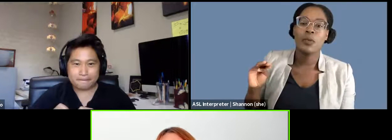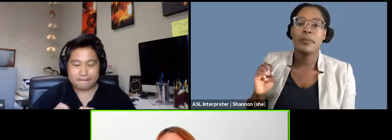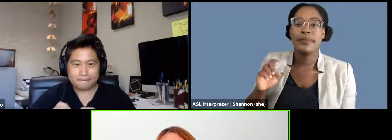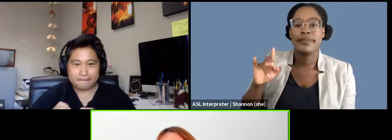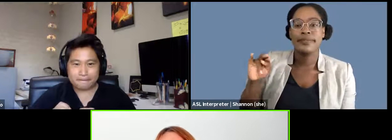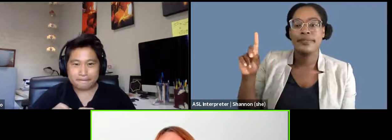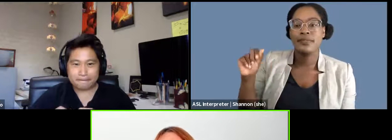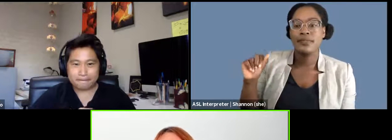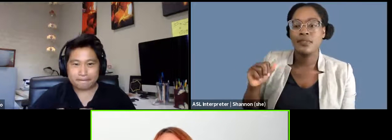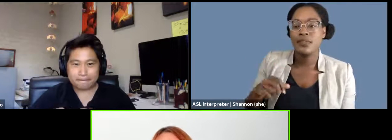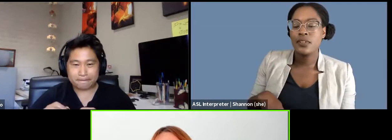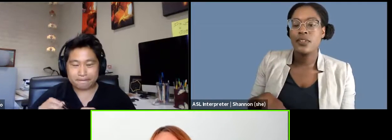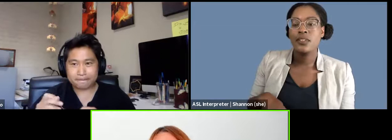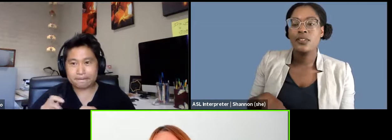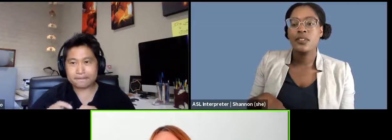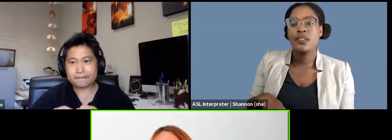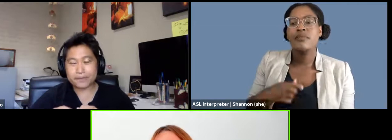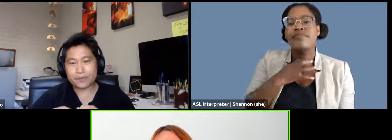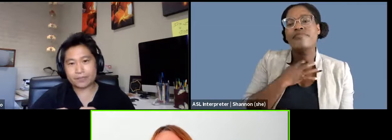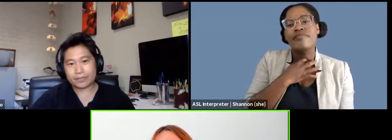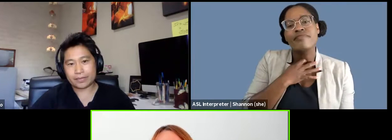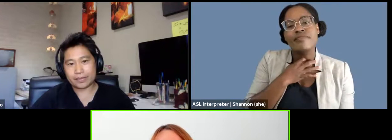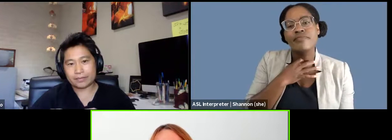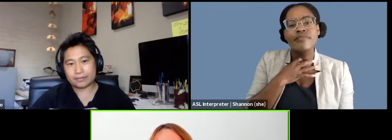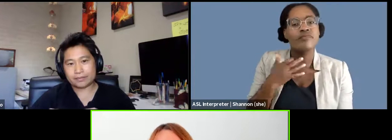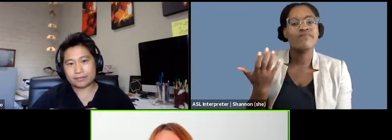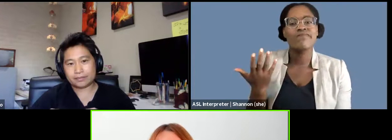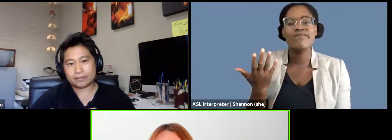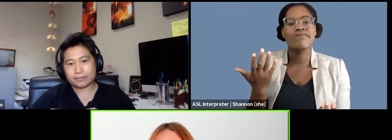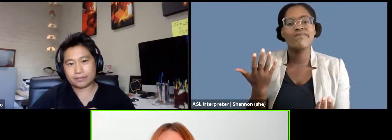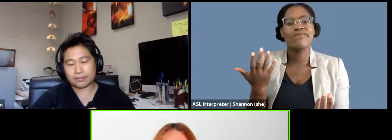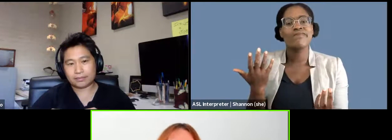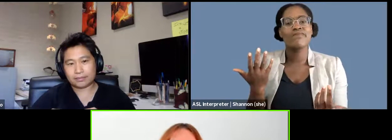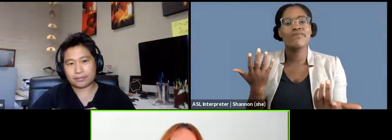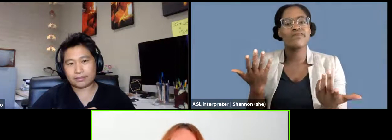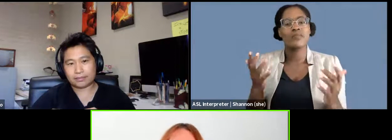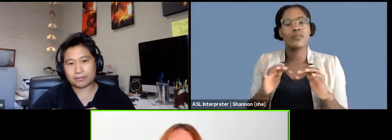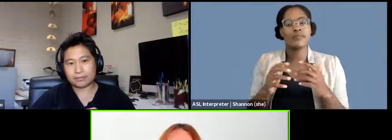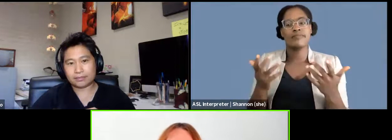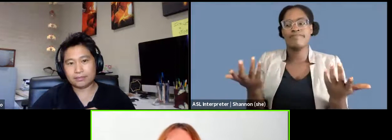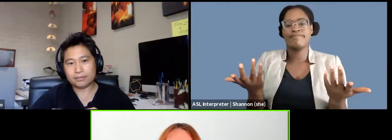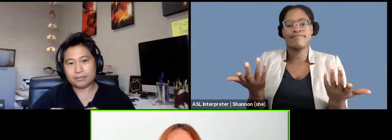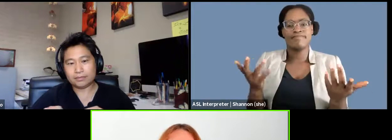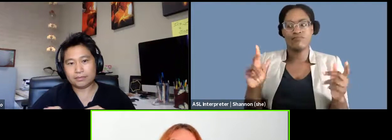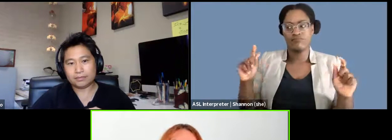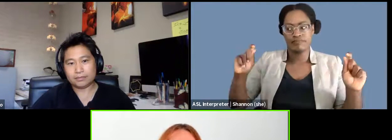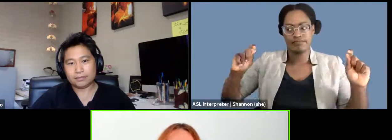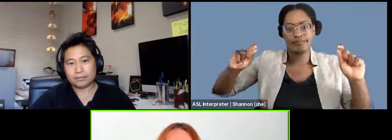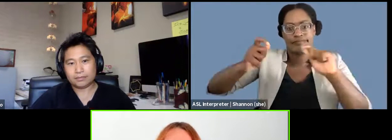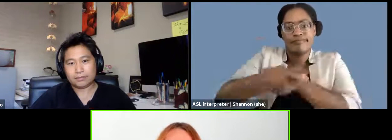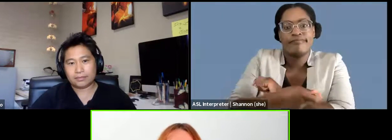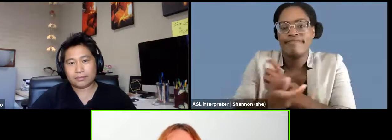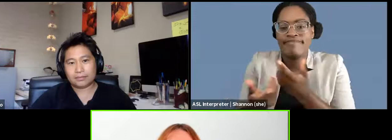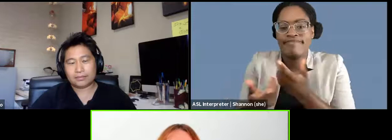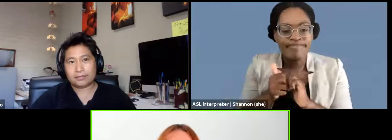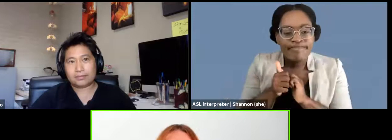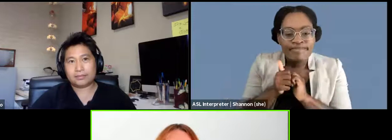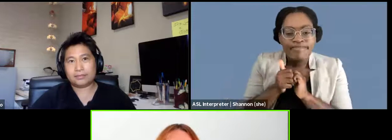Any ideas for how we can change this so that the heavy labor, the emotional labor isn't always on